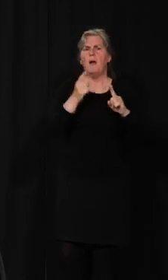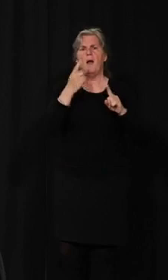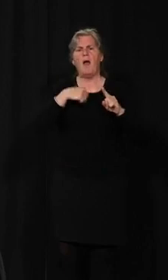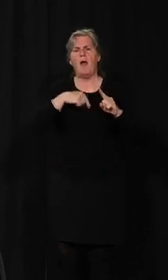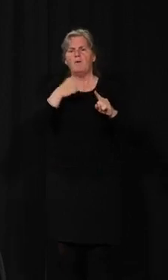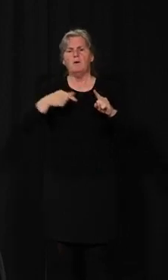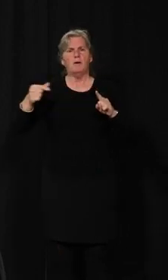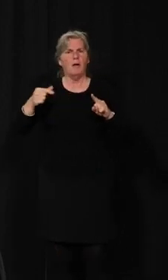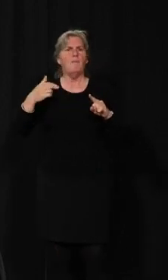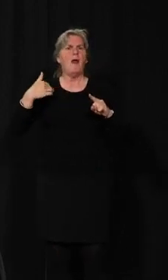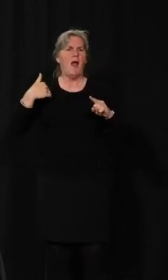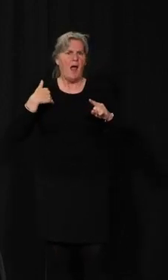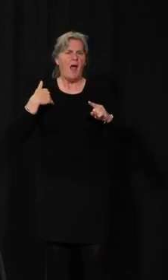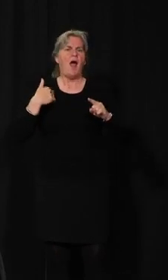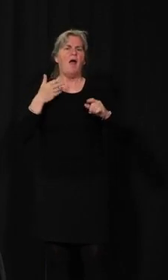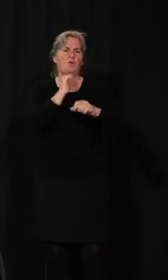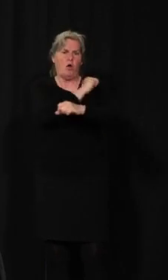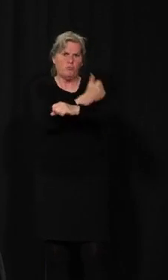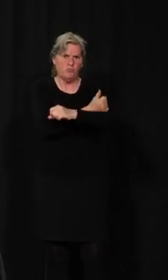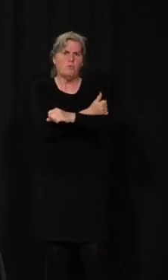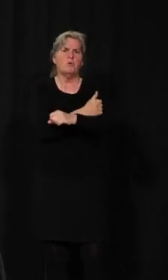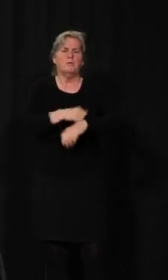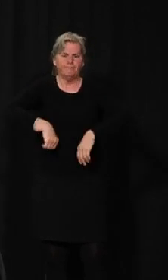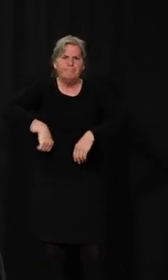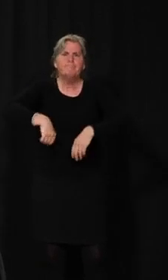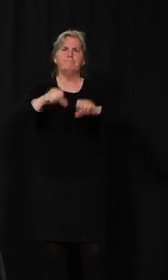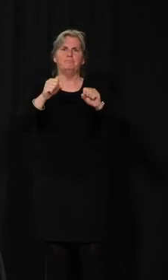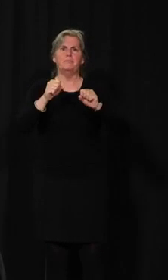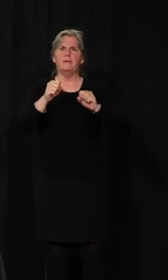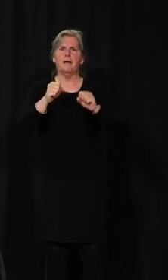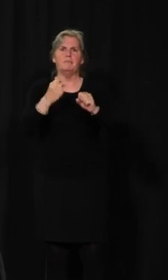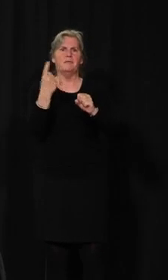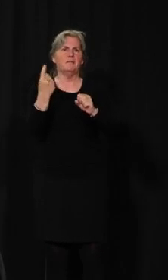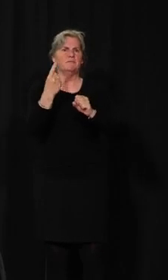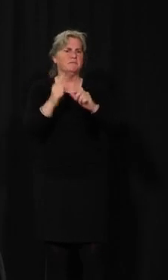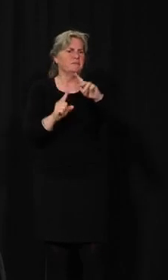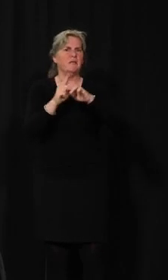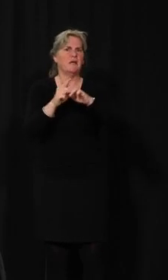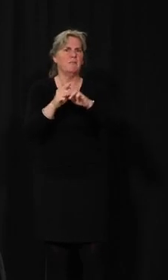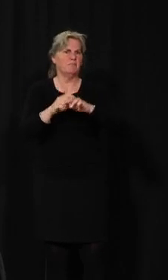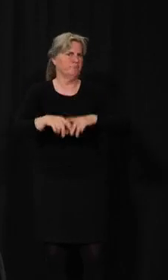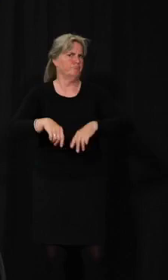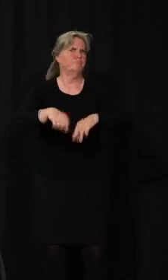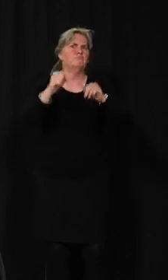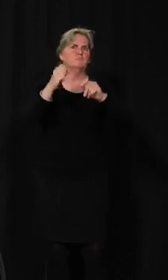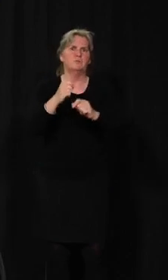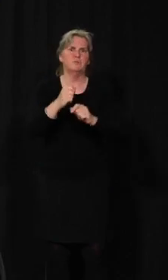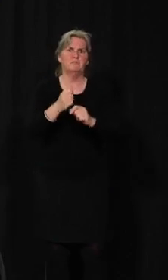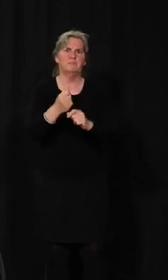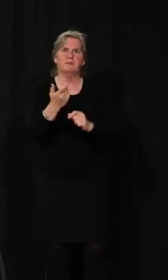respond and react quickly and appropriately to the pandemic. As you know from our plan, there are triggers that can send us